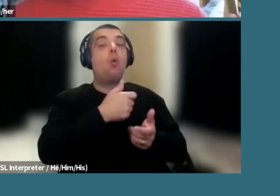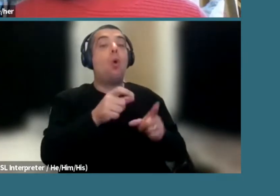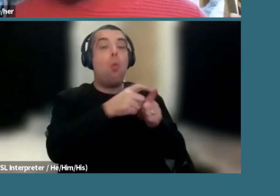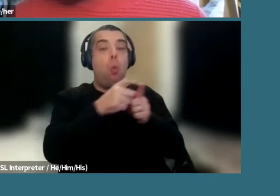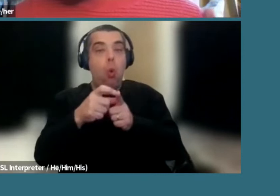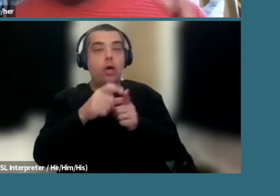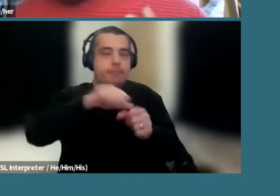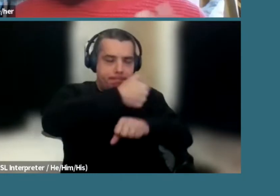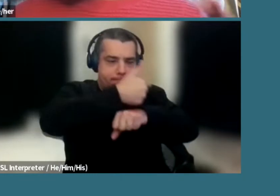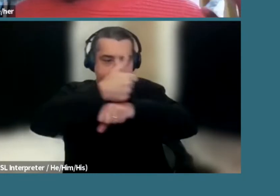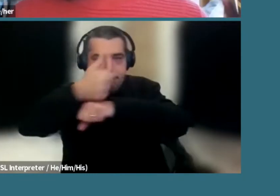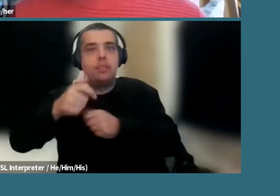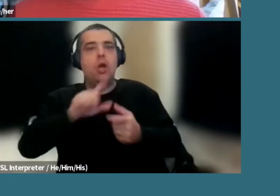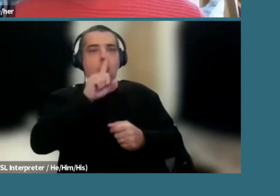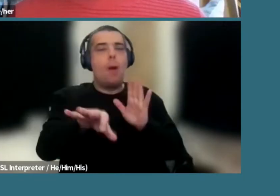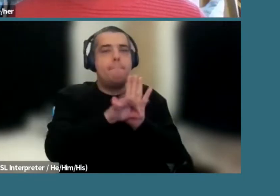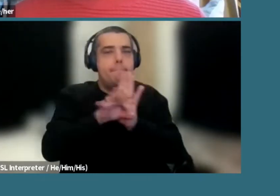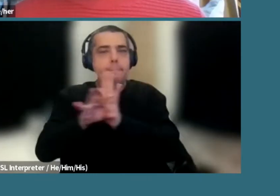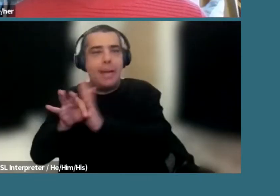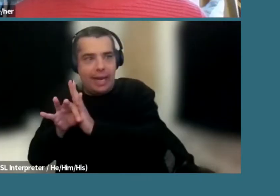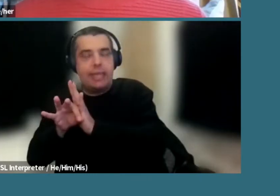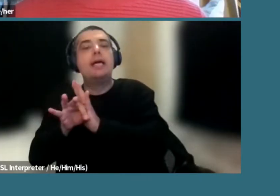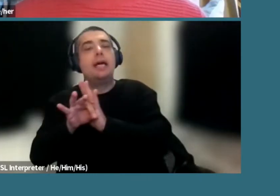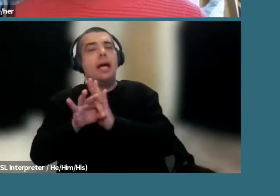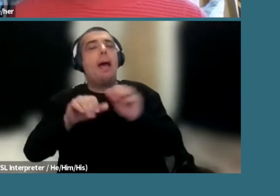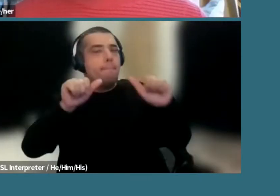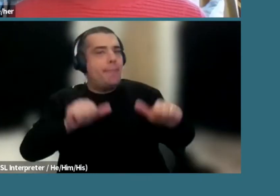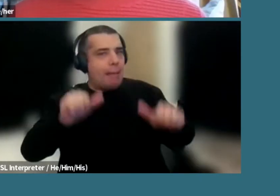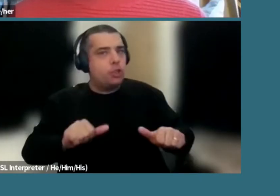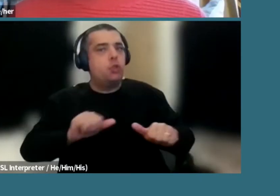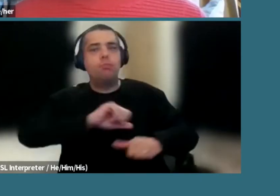the certain words that are chosen and being able to put together something